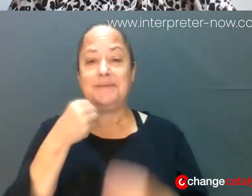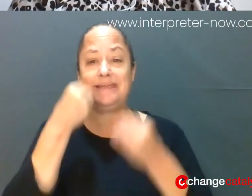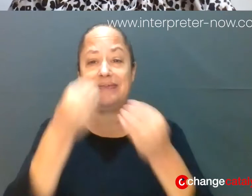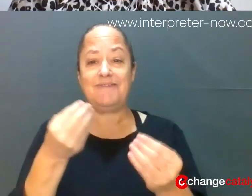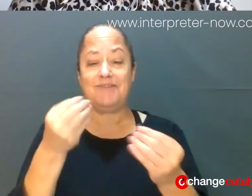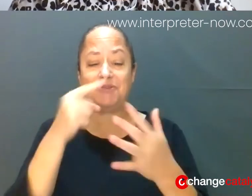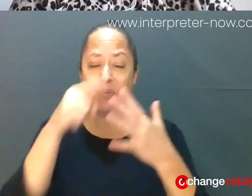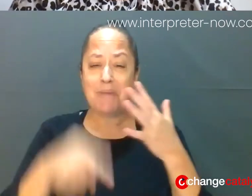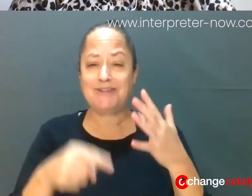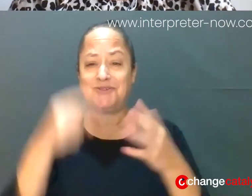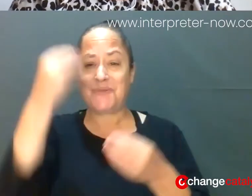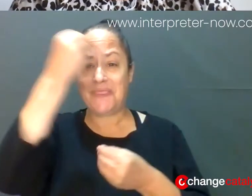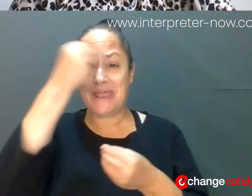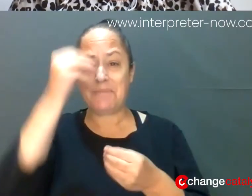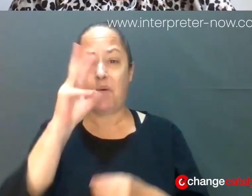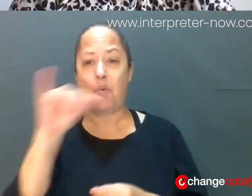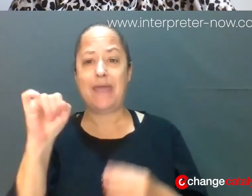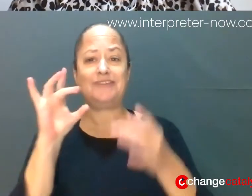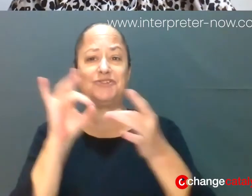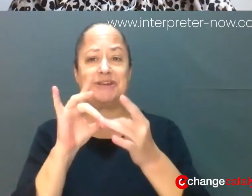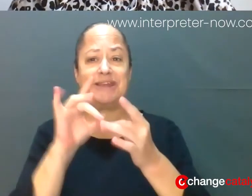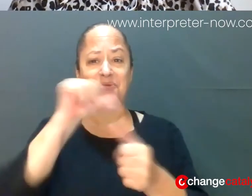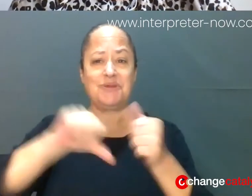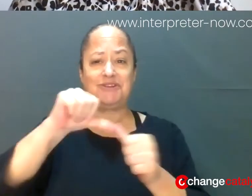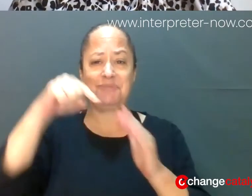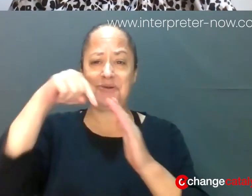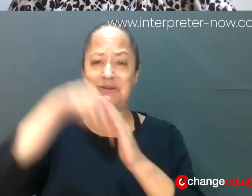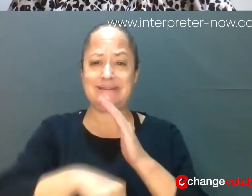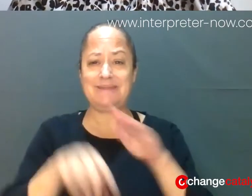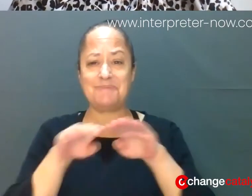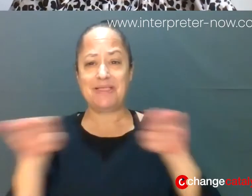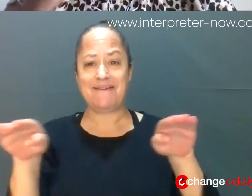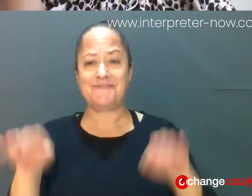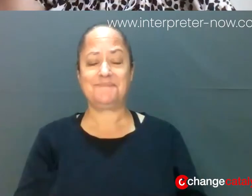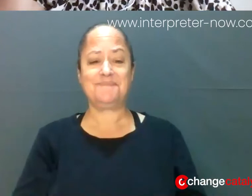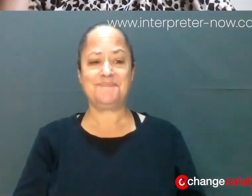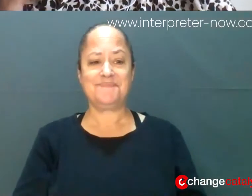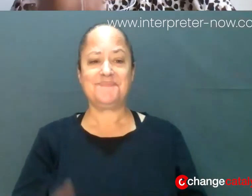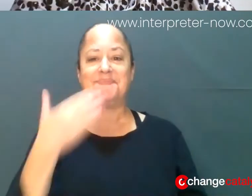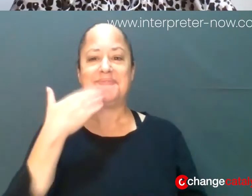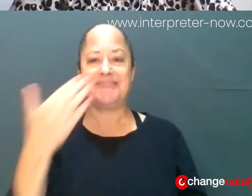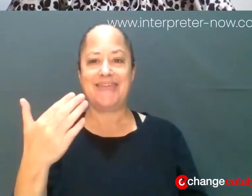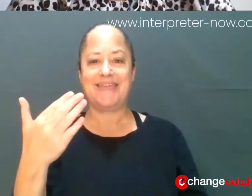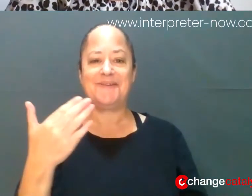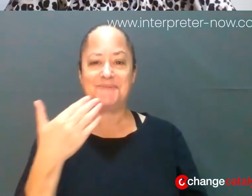about and ways to connect with each other at a deeper level. Thank you for everything that you do, Melinda. Thank you. It's good to meet you, LT.